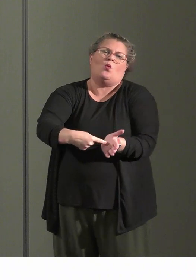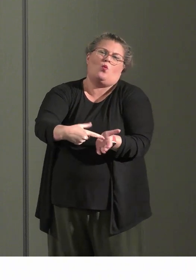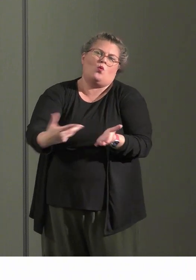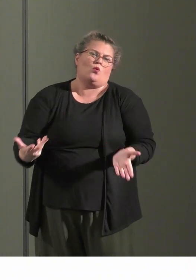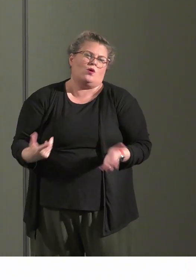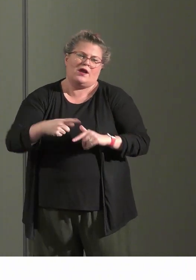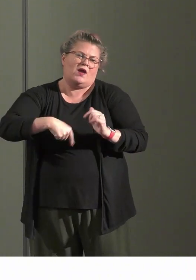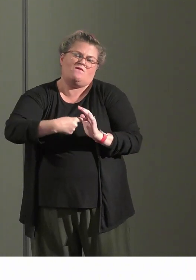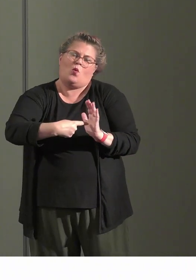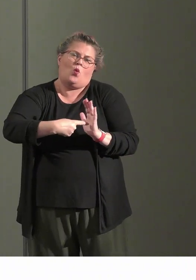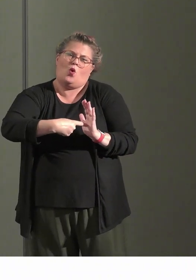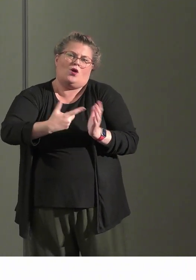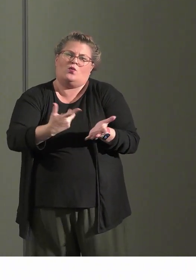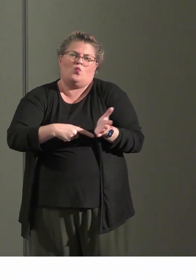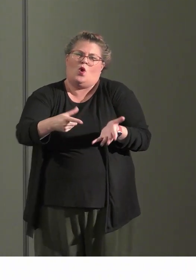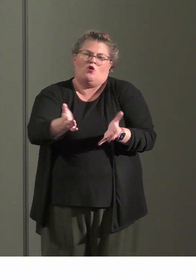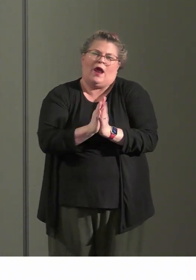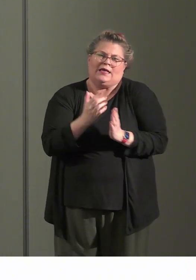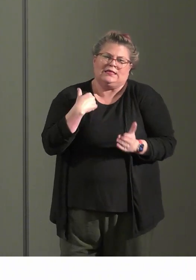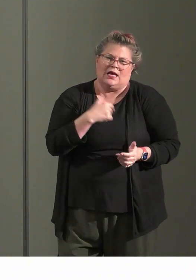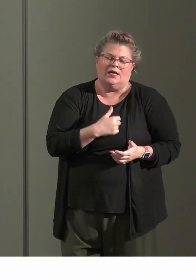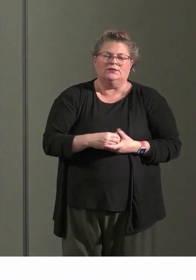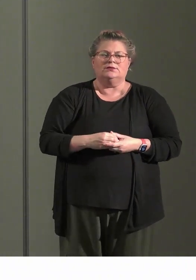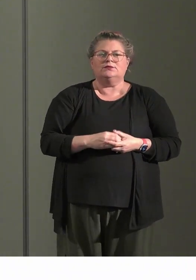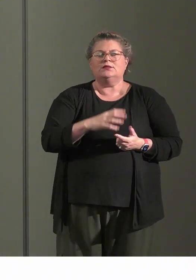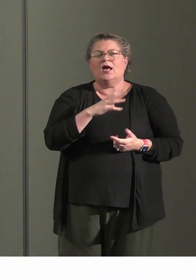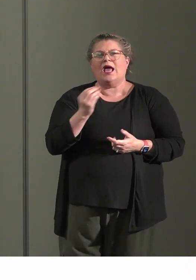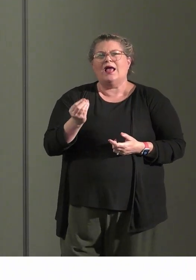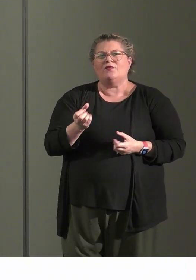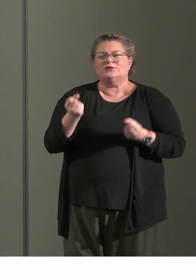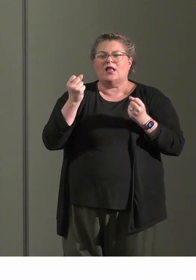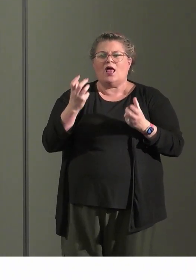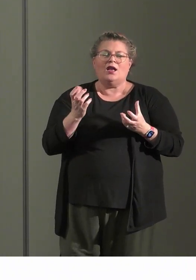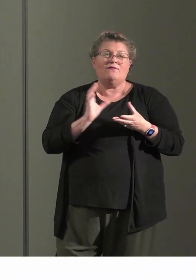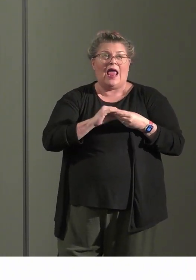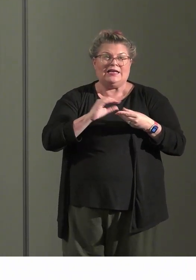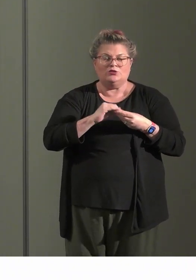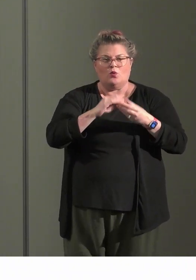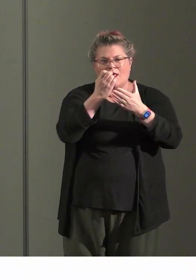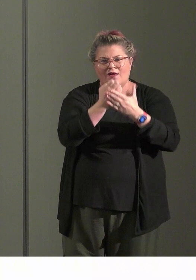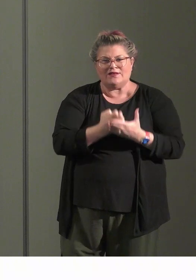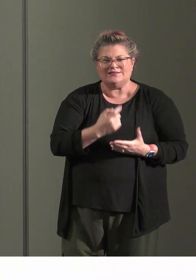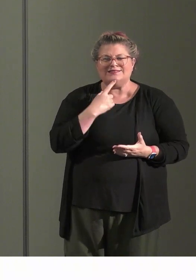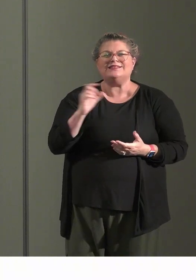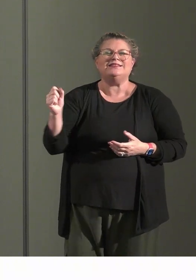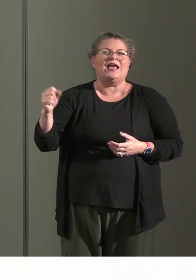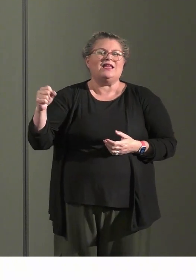you ask us to do. There is a lot of evidence that says, yeah, it will cost us three times